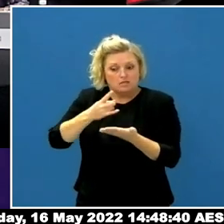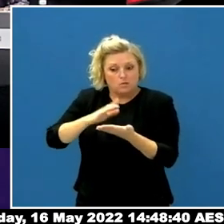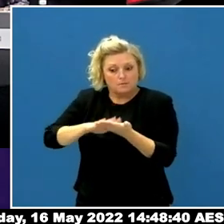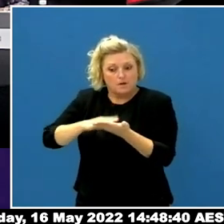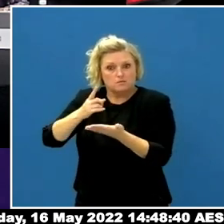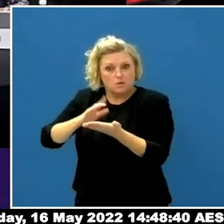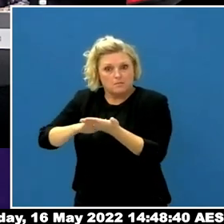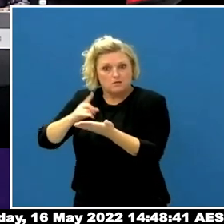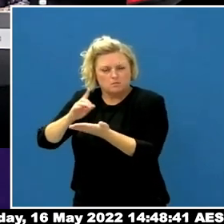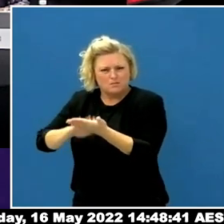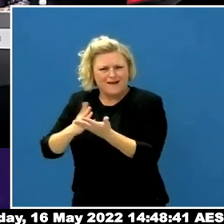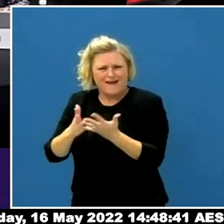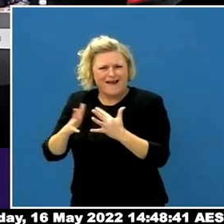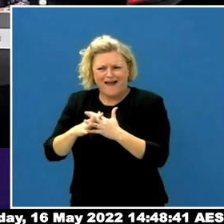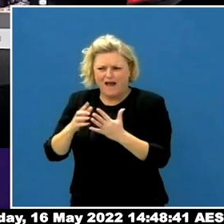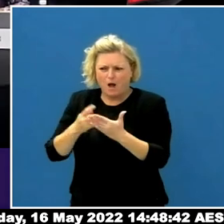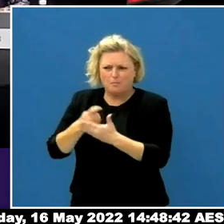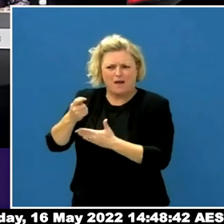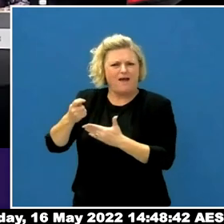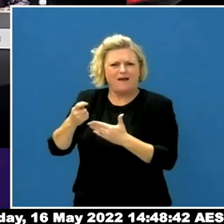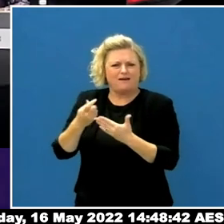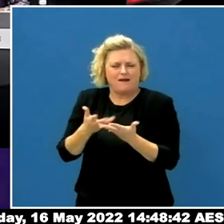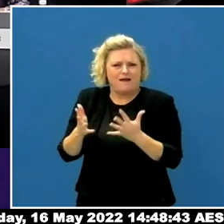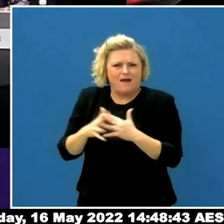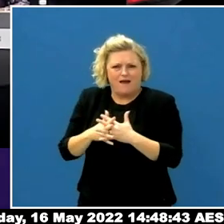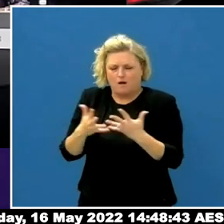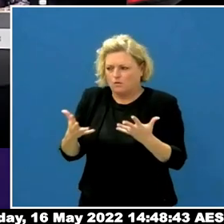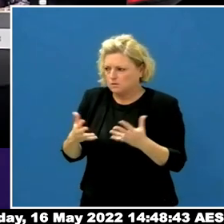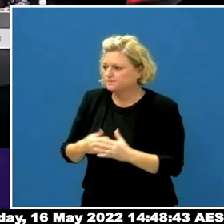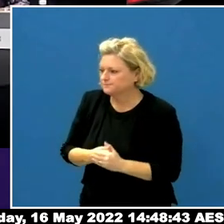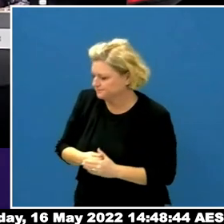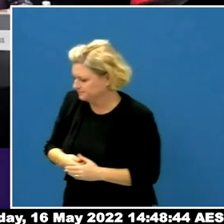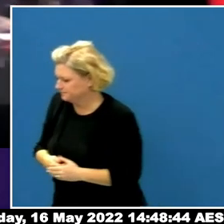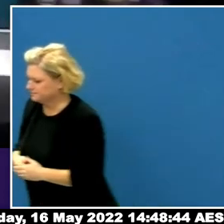From Afford, I meant. LILLY: Afford looked after all his finances back then.